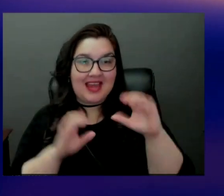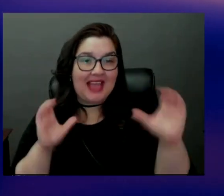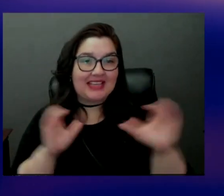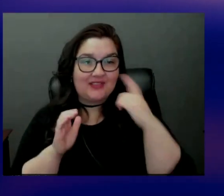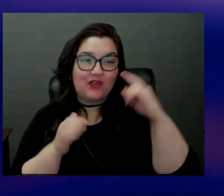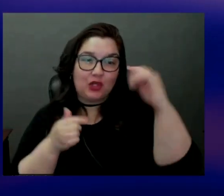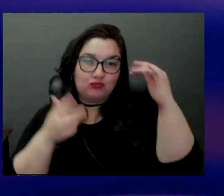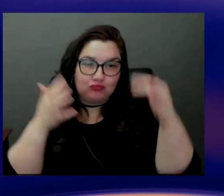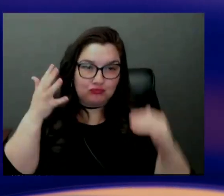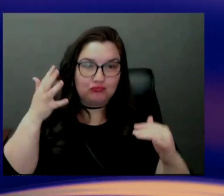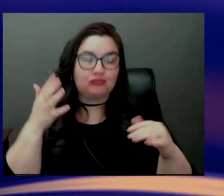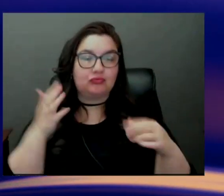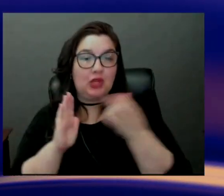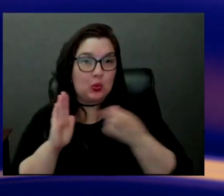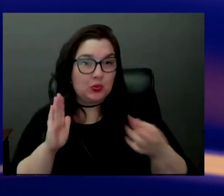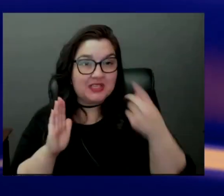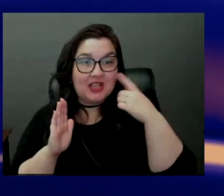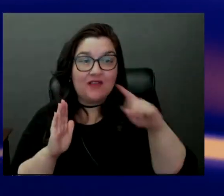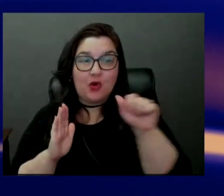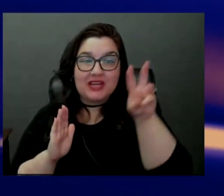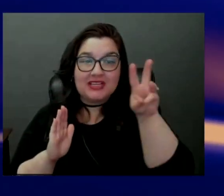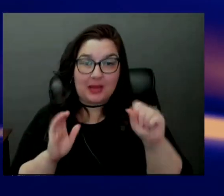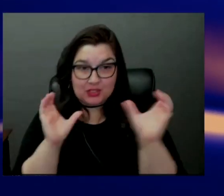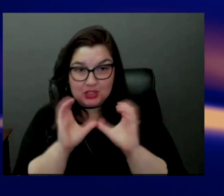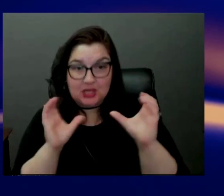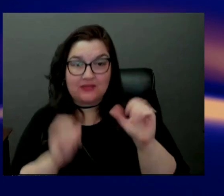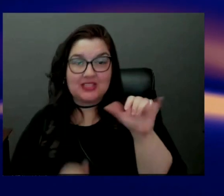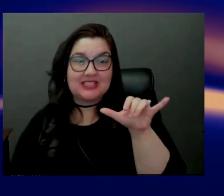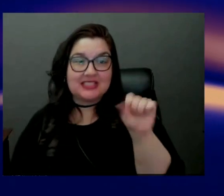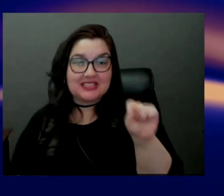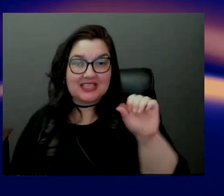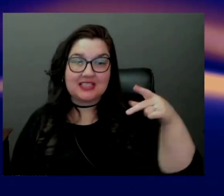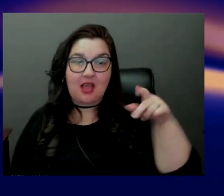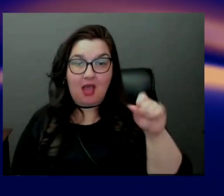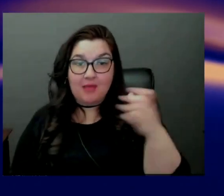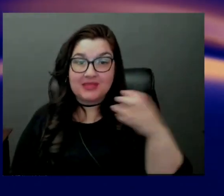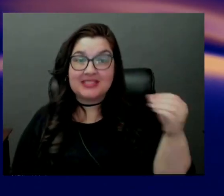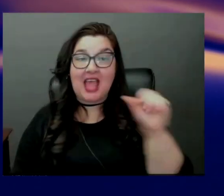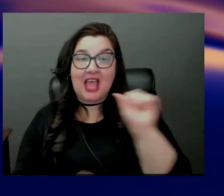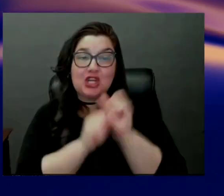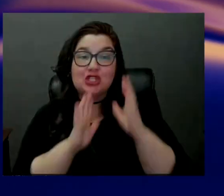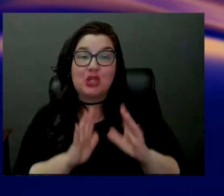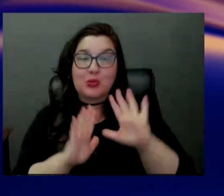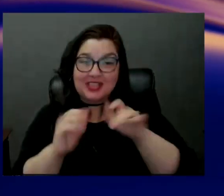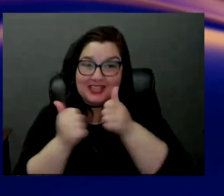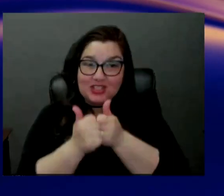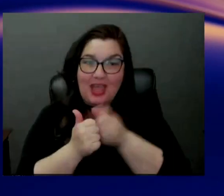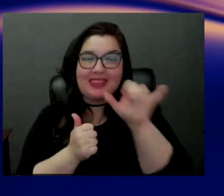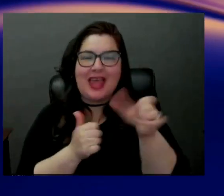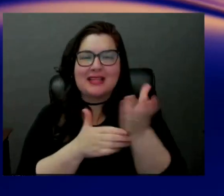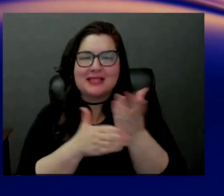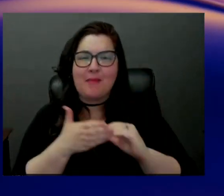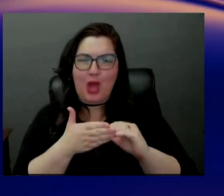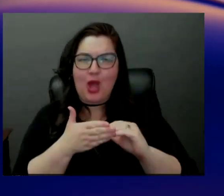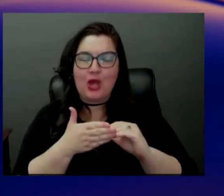for AWS certified SysOps associate challenge and that's part of the get certified challenge that we have at this moment.